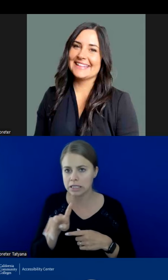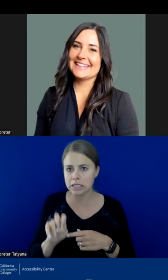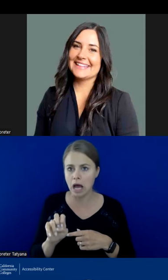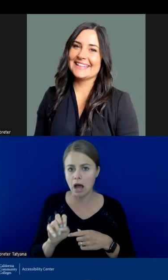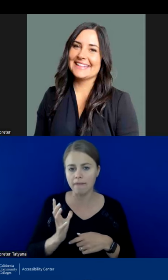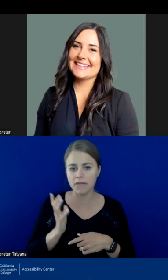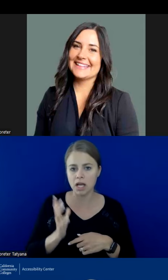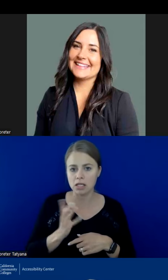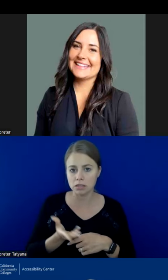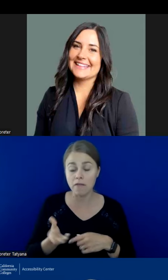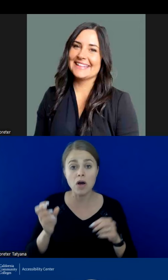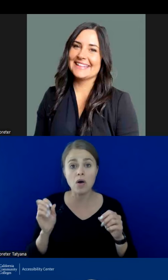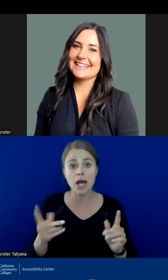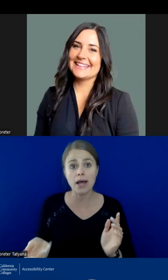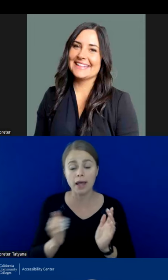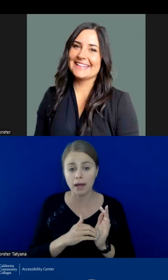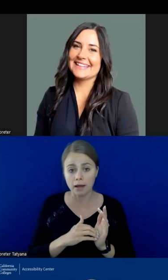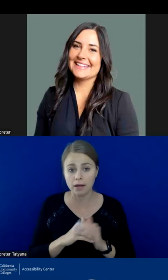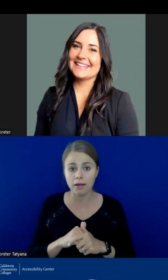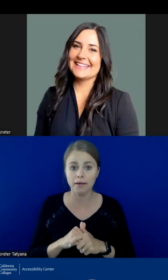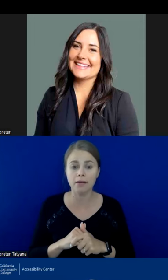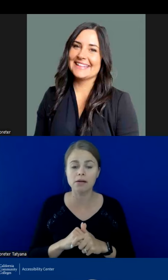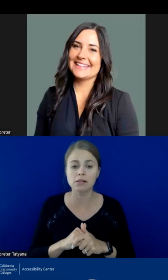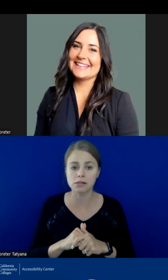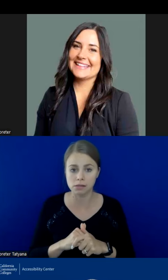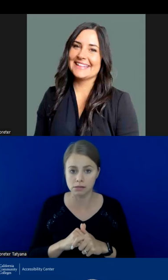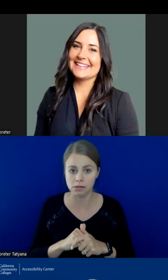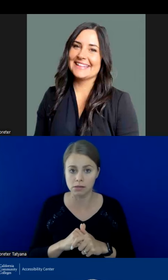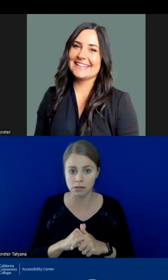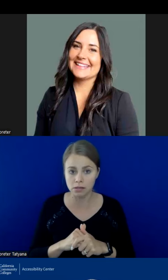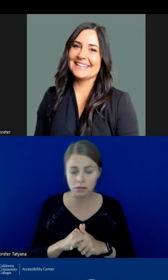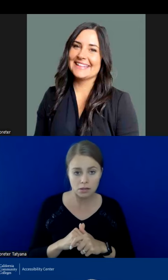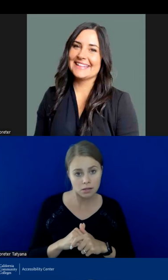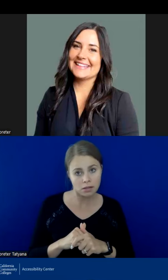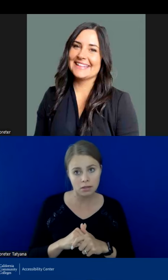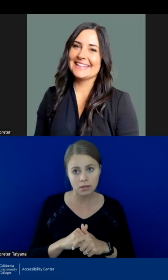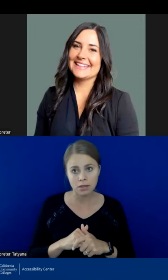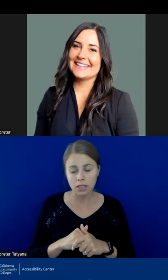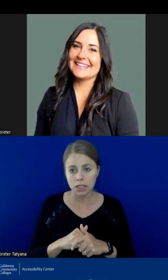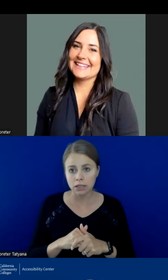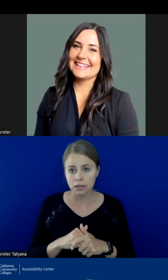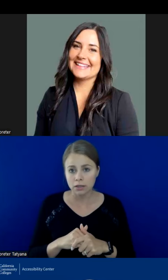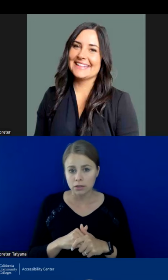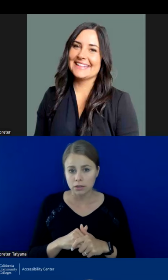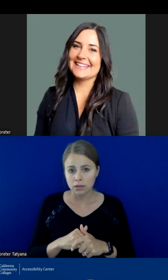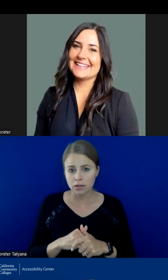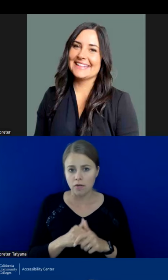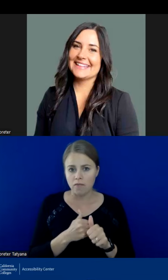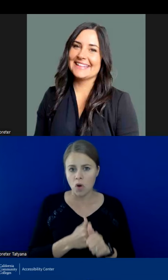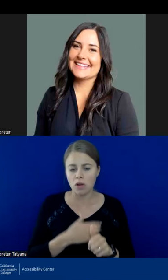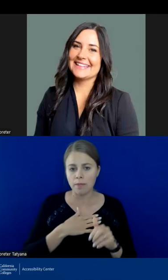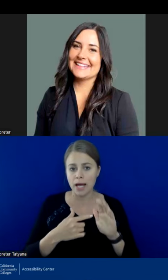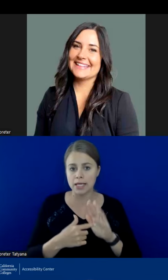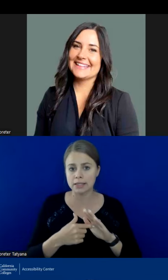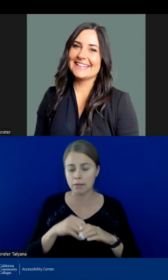So again, follow my example in the chat, cast your vote,